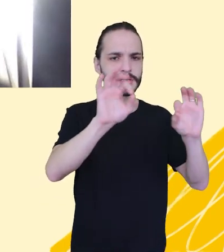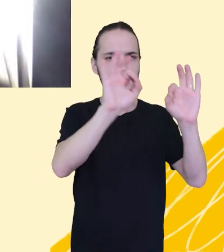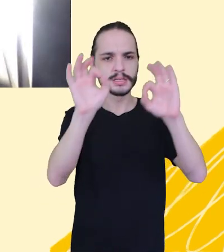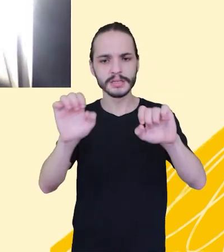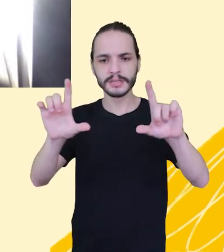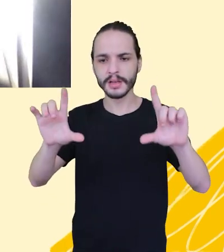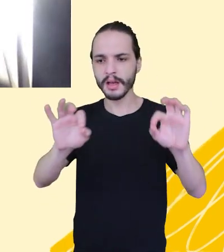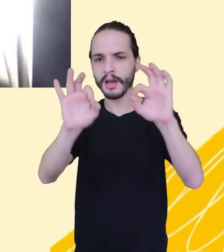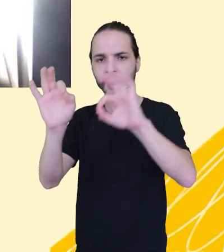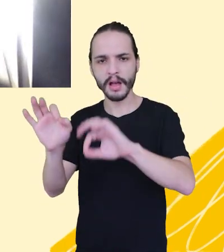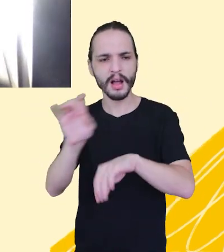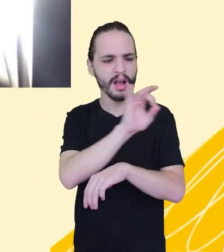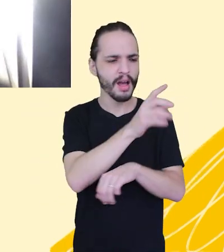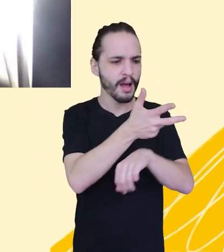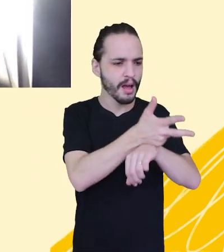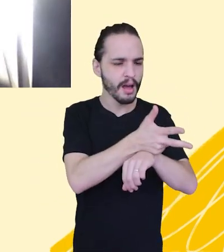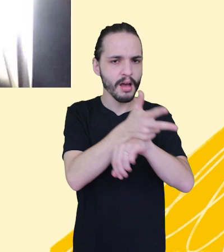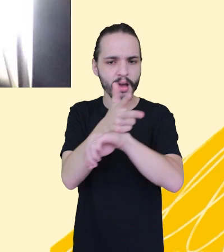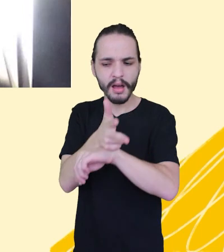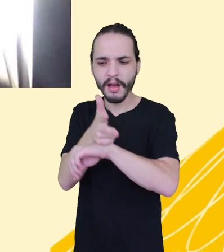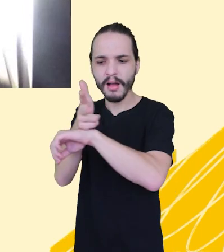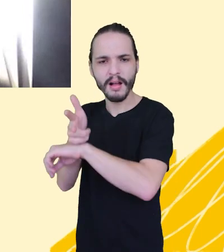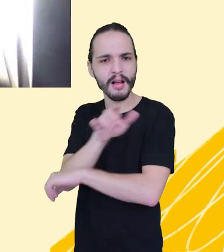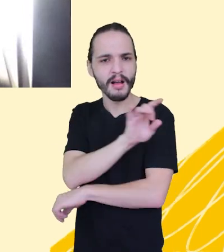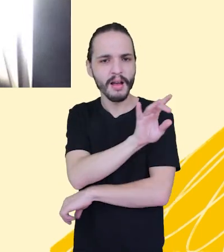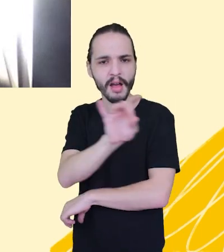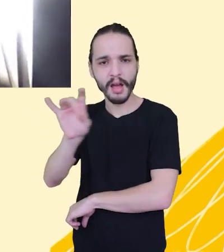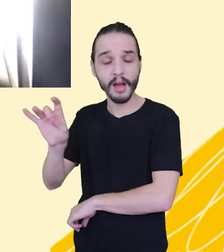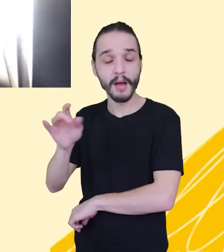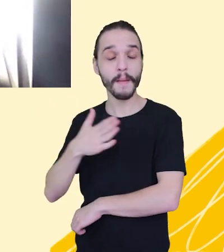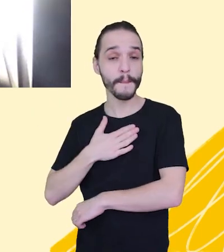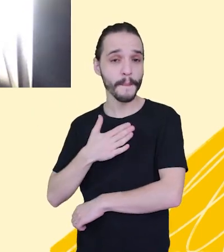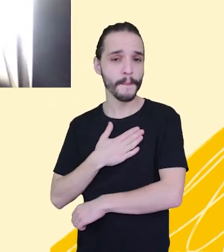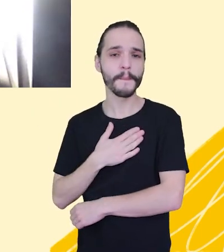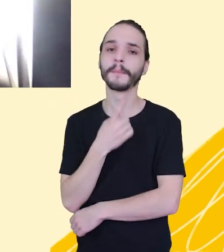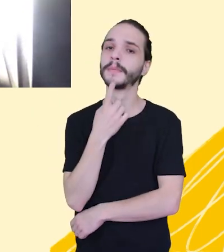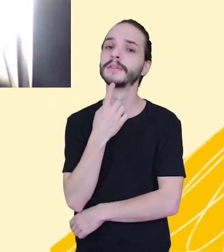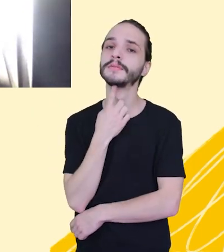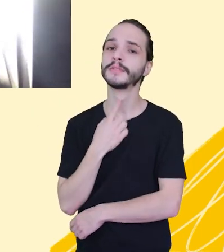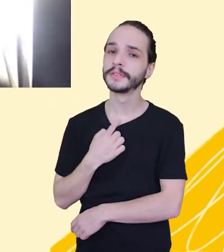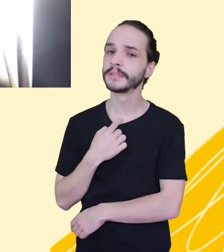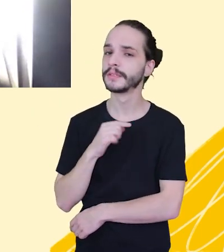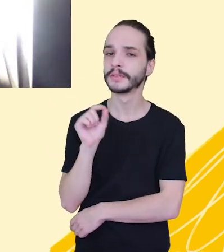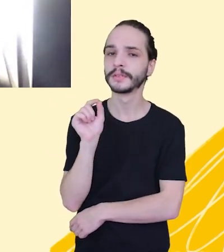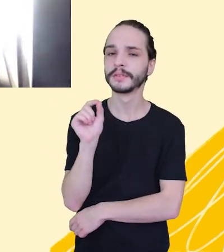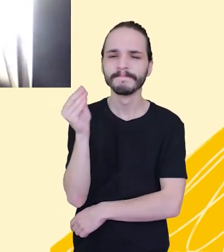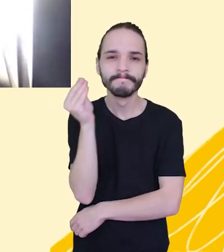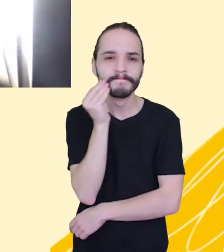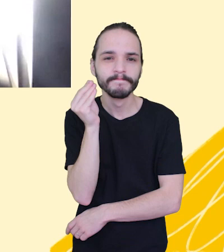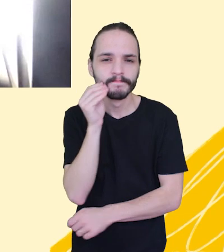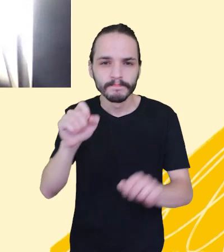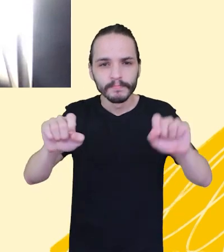My wish... or I try to do the shot that is interesting by itself.